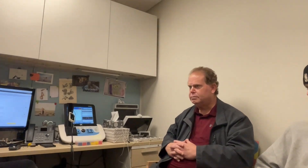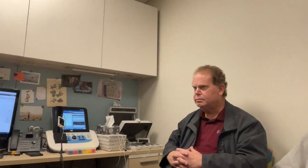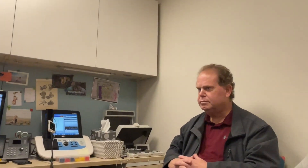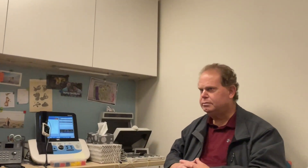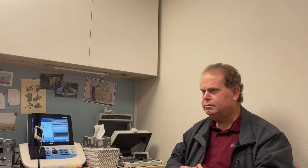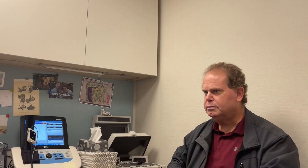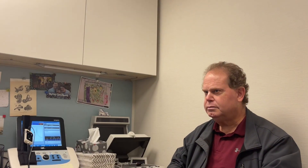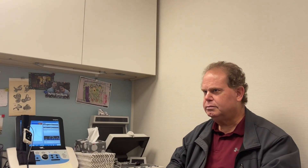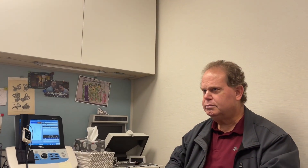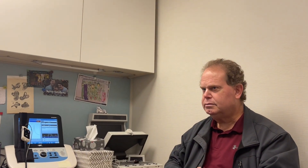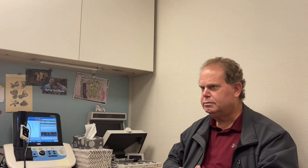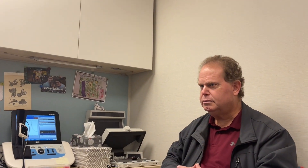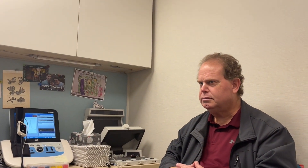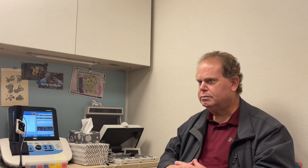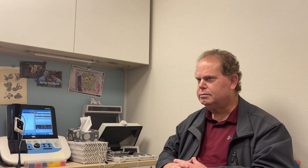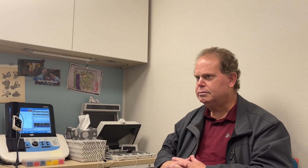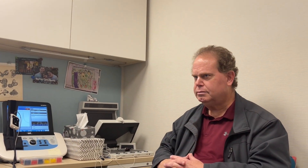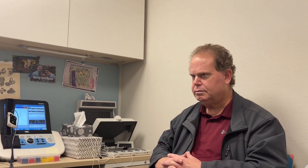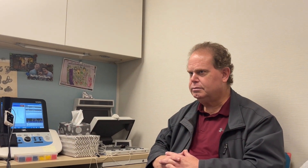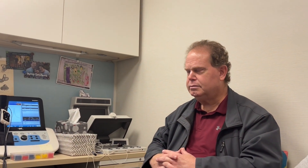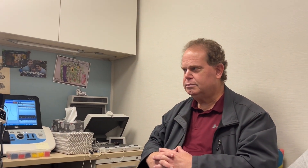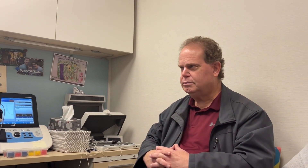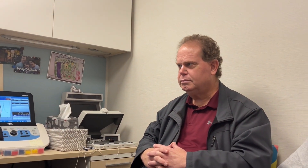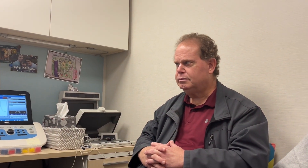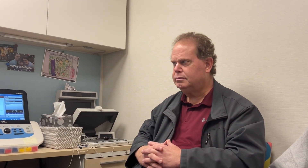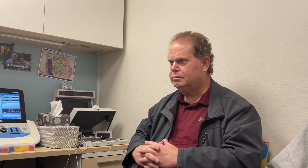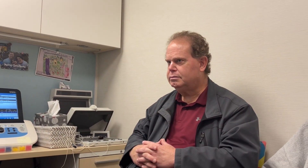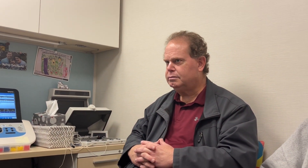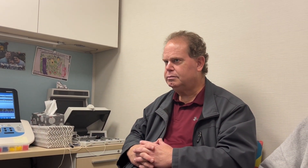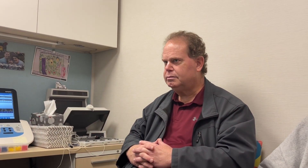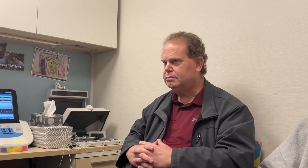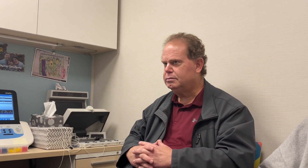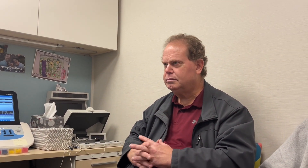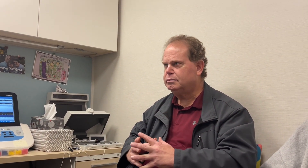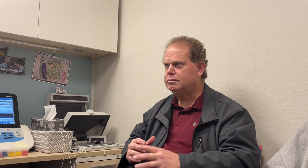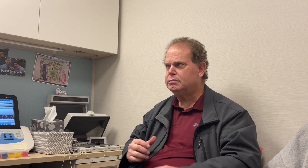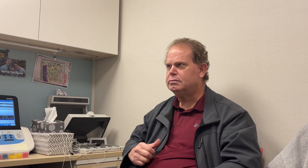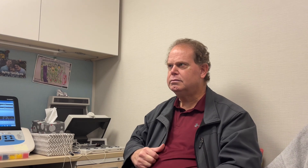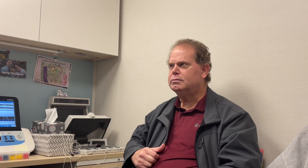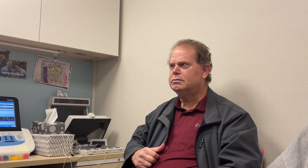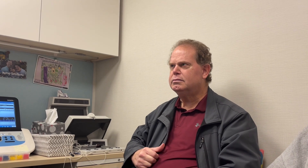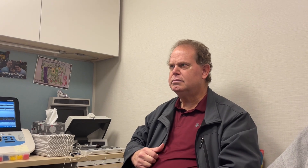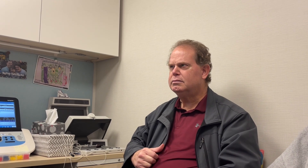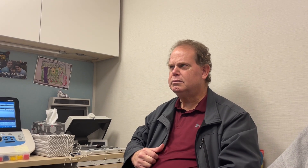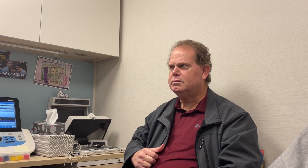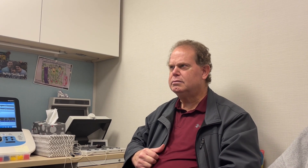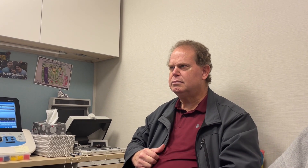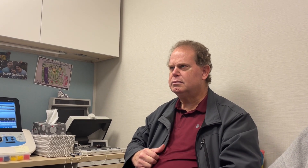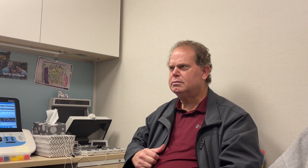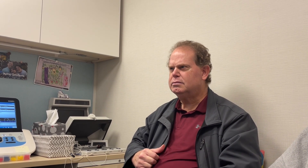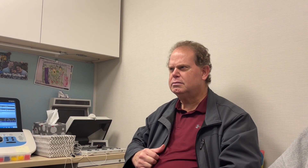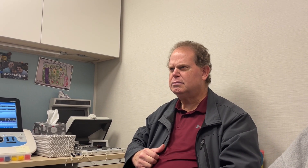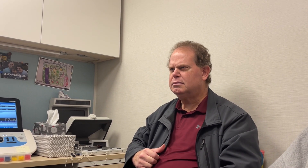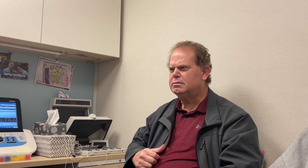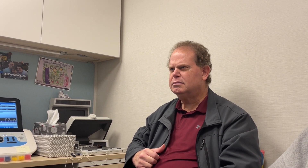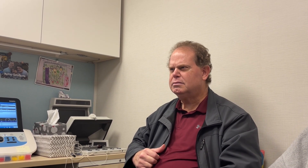one two three are you hearing any bells and whistles or anything like that one two three